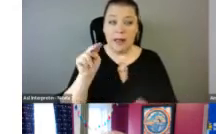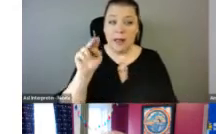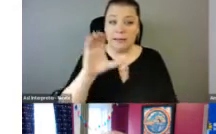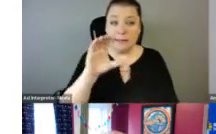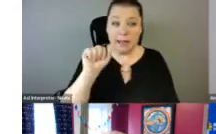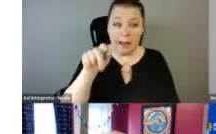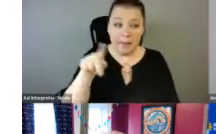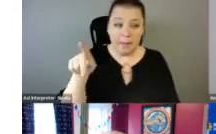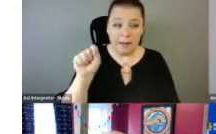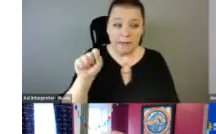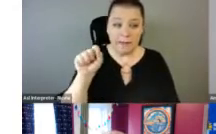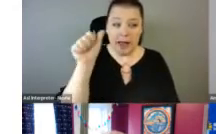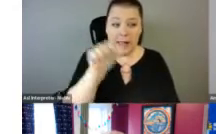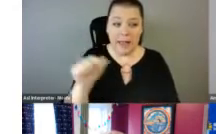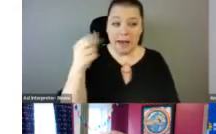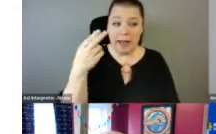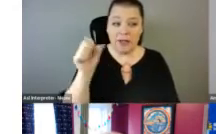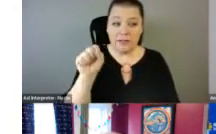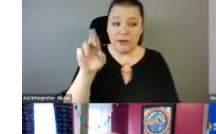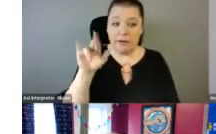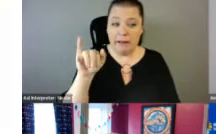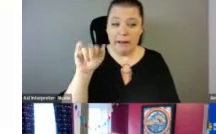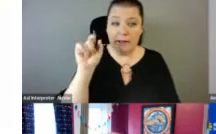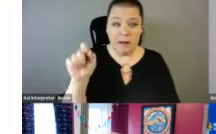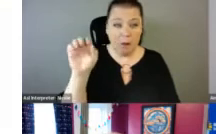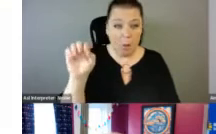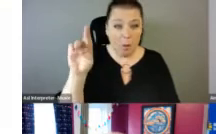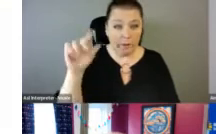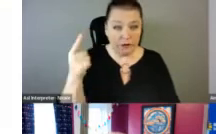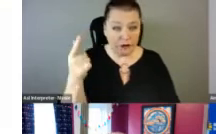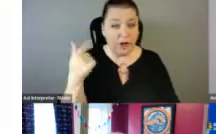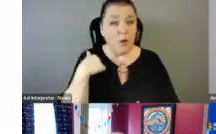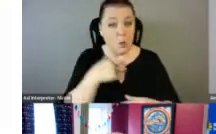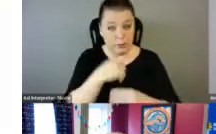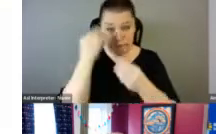NCAPPS@hsri.org. We will also let you know when this webinar